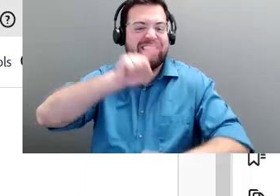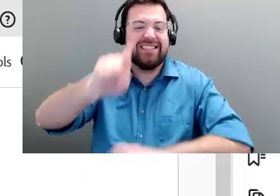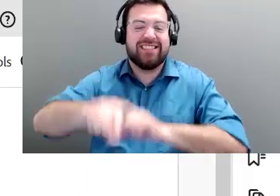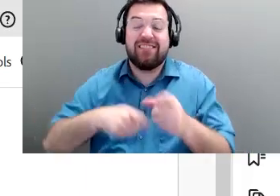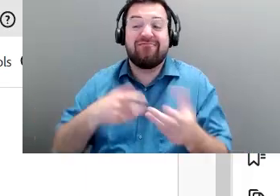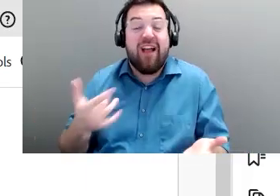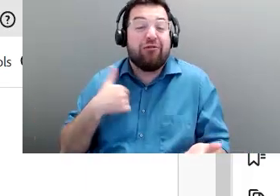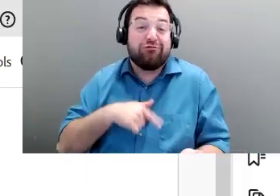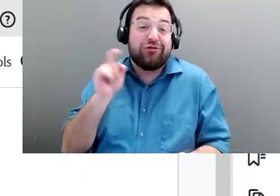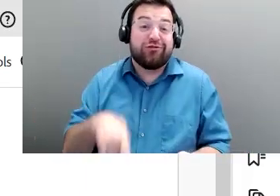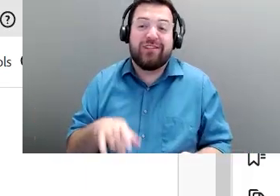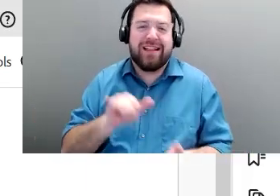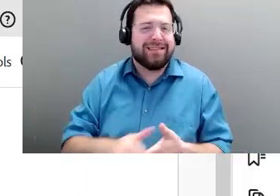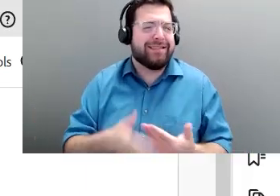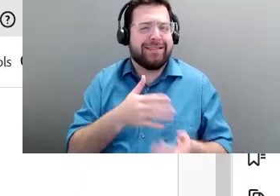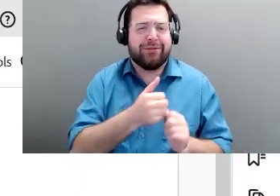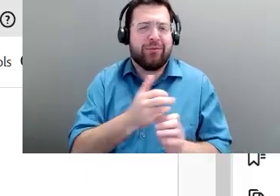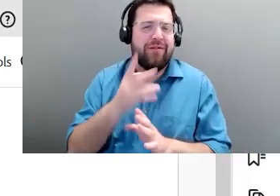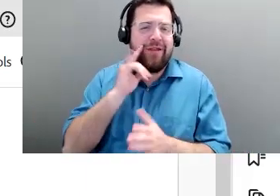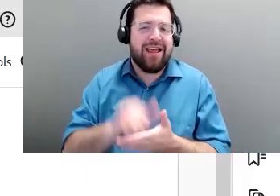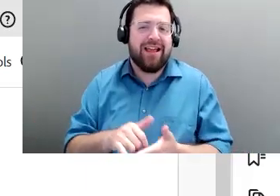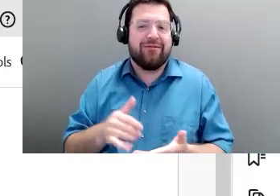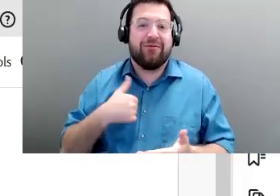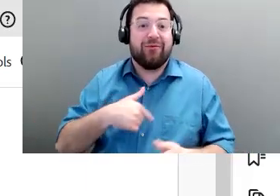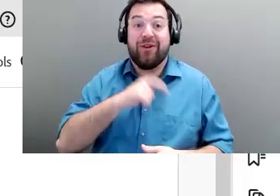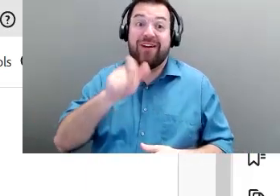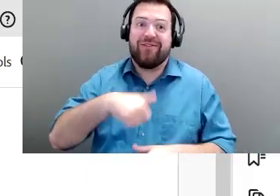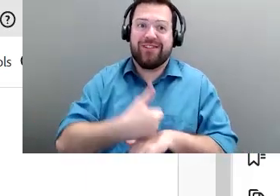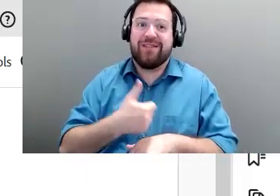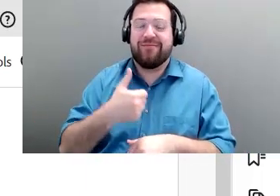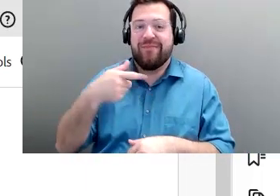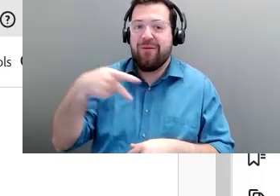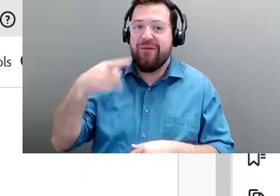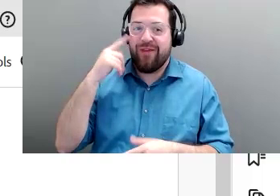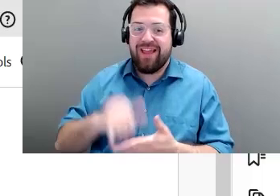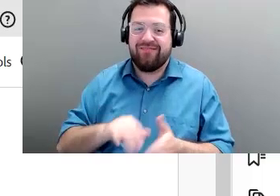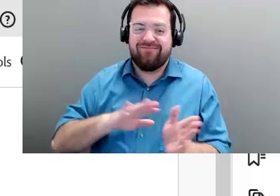easy to prepare for, at least. We don't have to make a PowerPoint for that. Really? Okay.